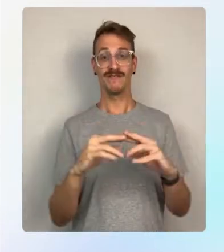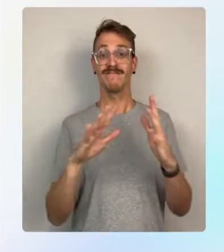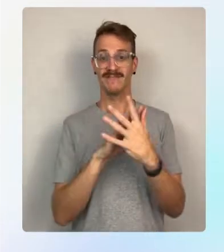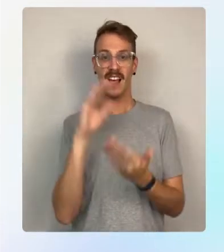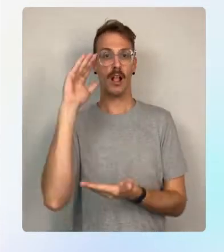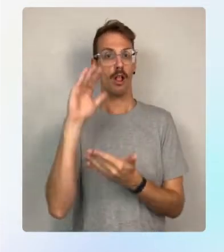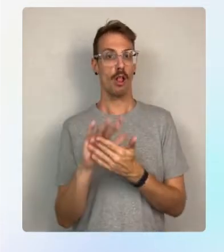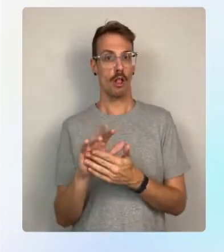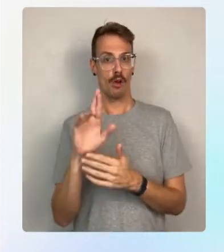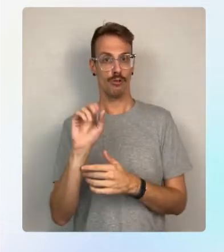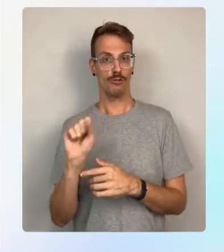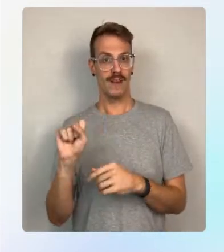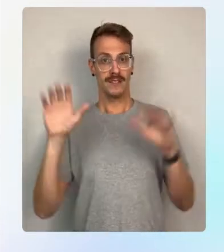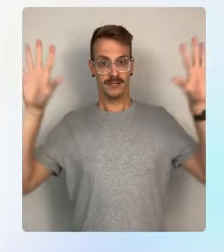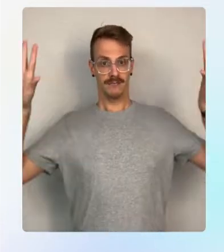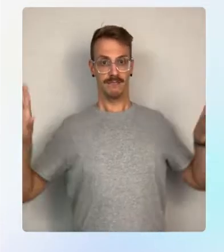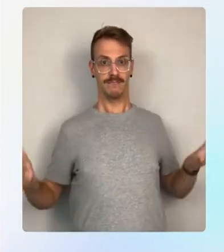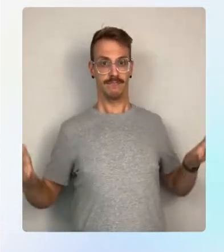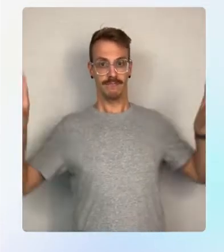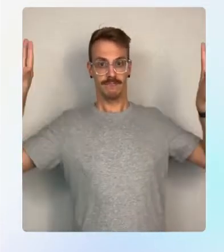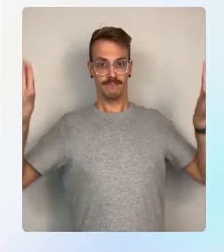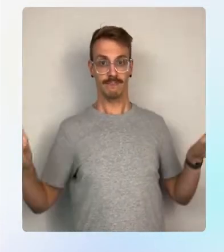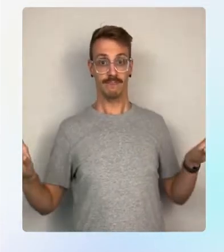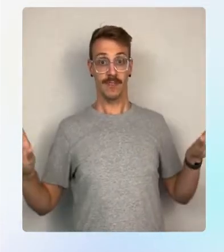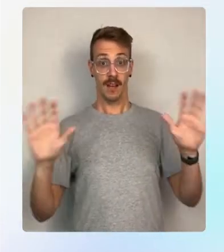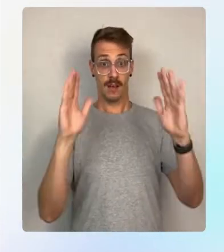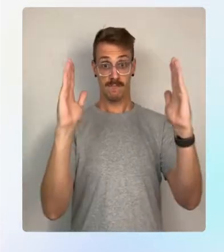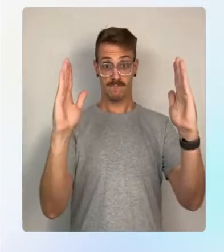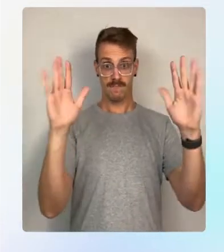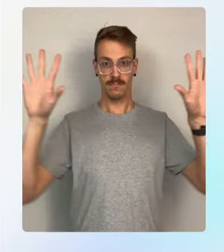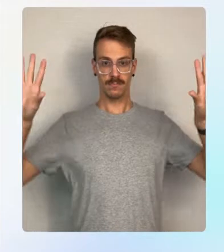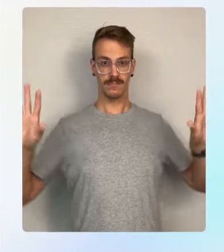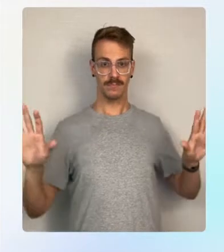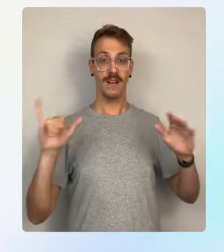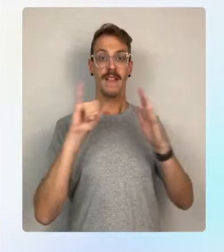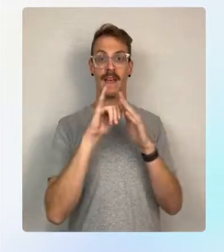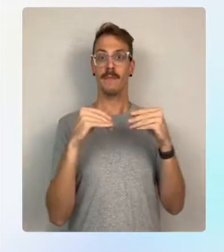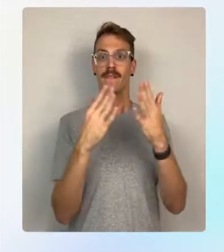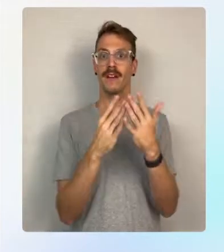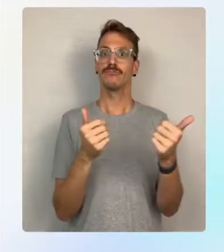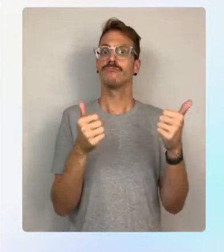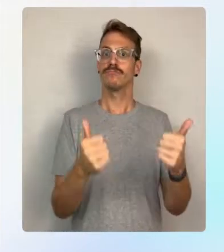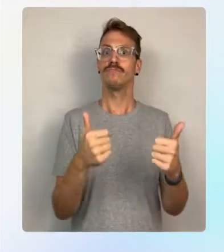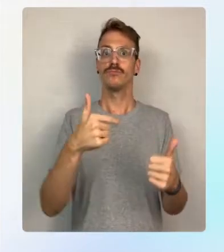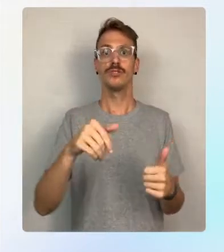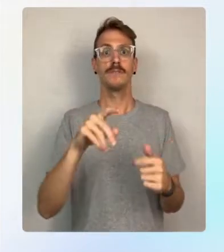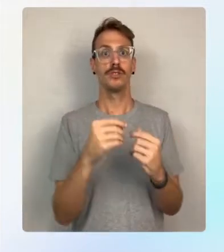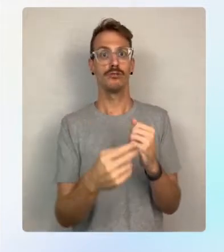and low resolution in the periphery. This provides substantial GPU saving